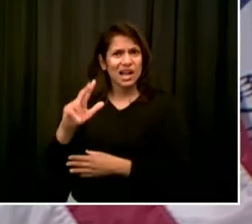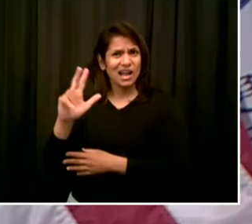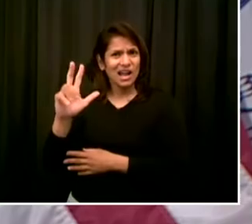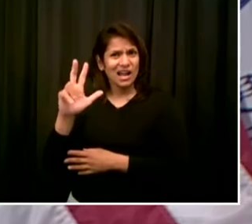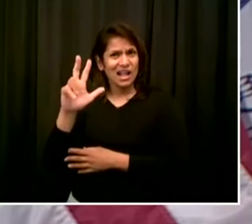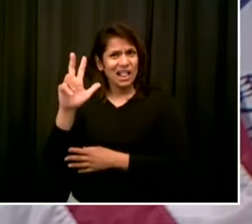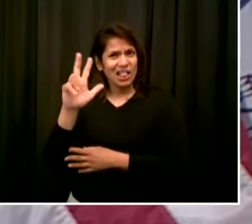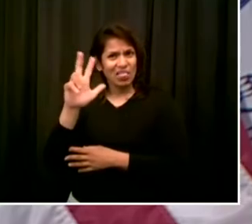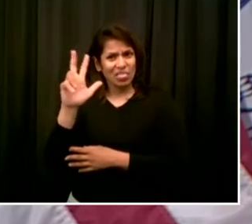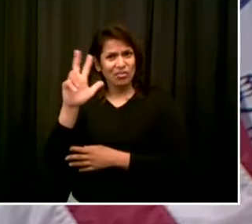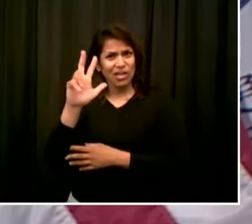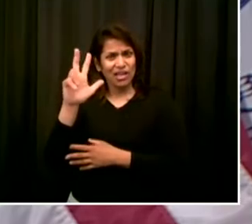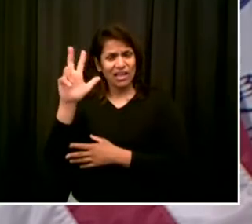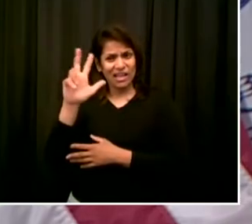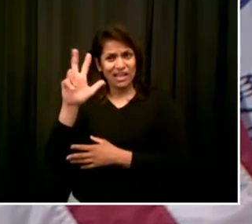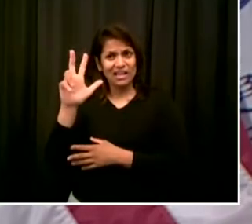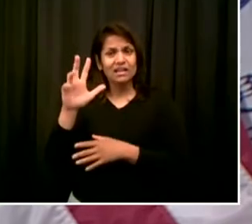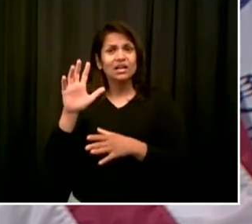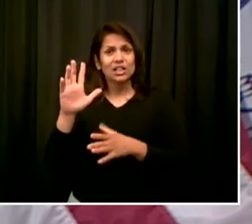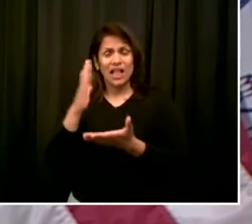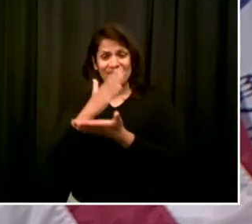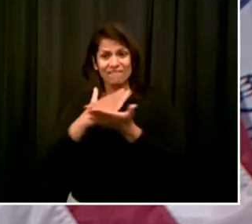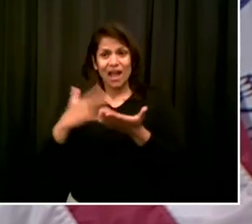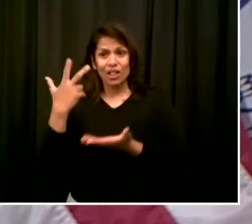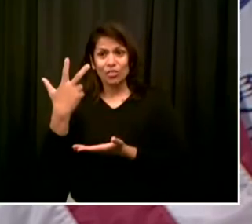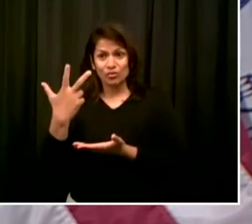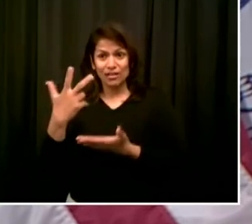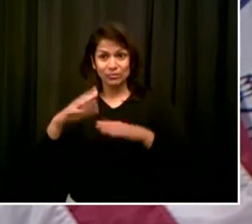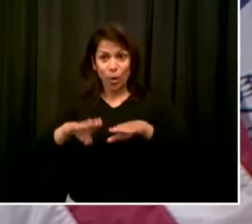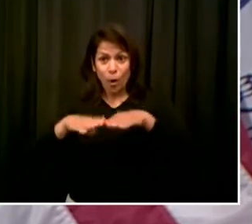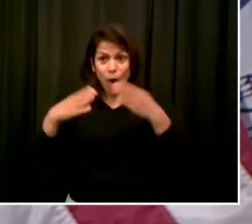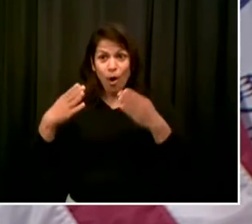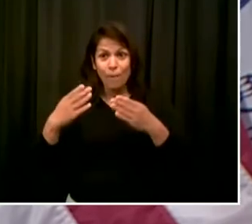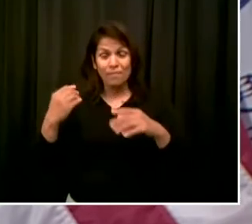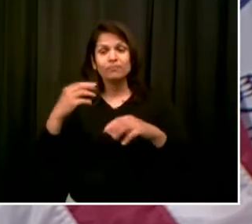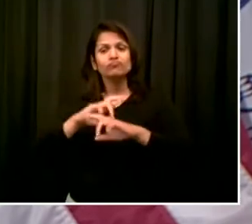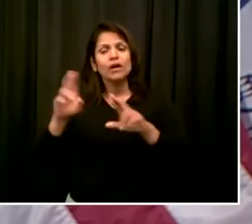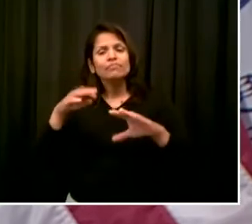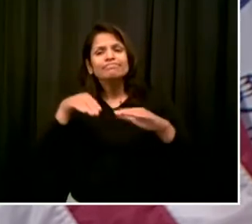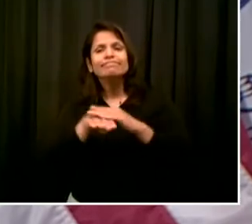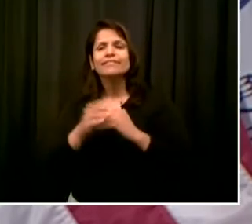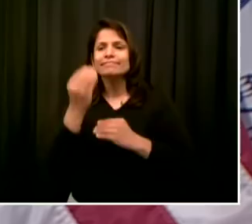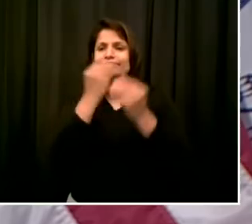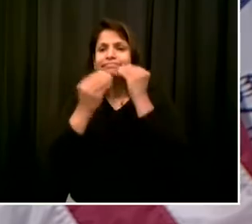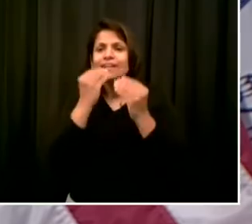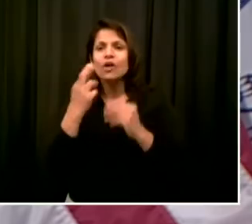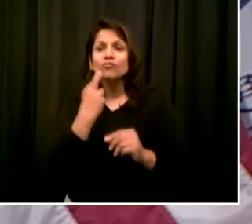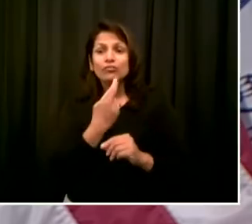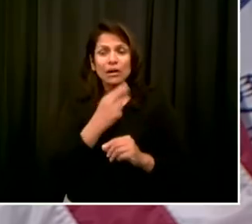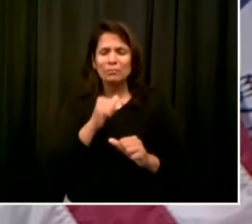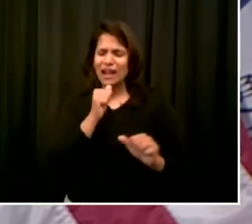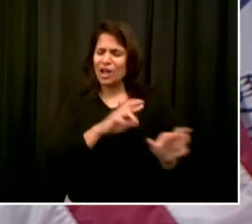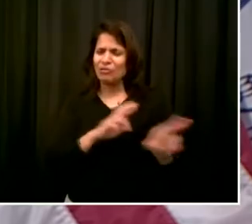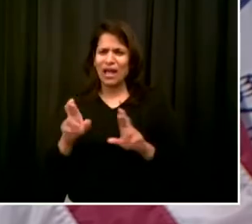ANXIETY ABOUT STAGE III REOPENING OF INDOOR DINING AND